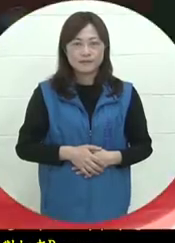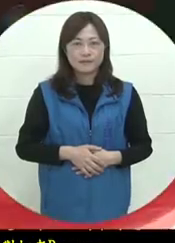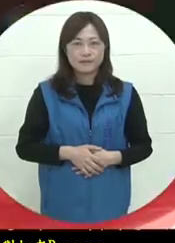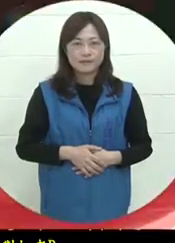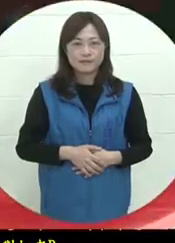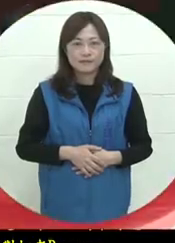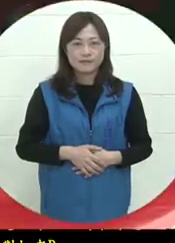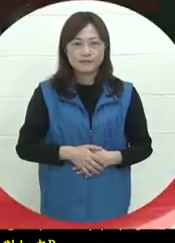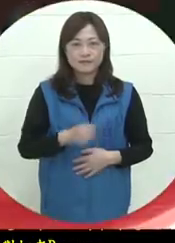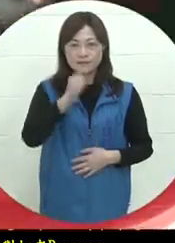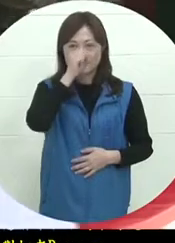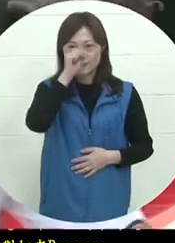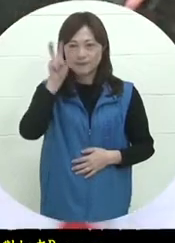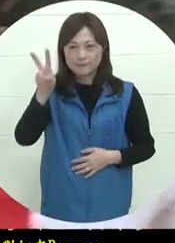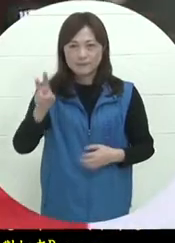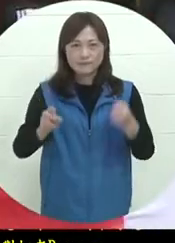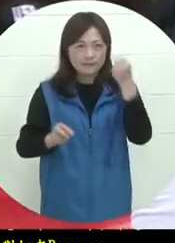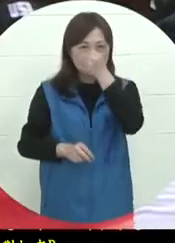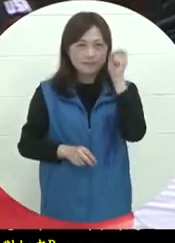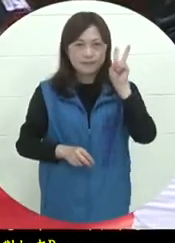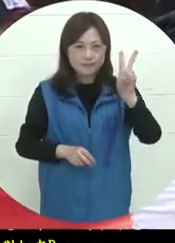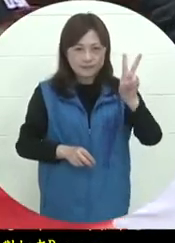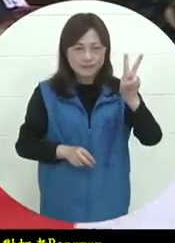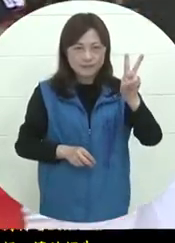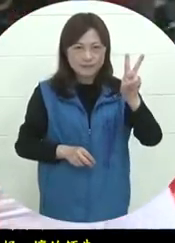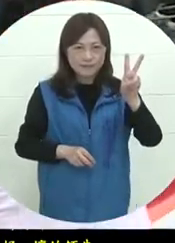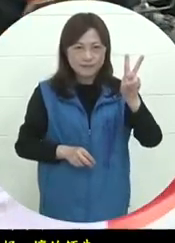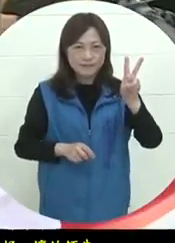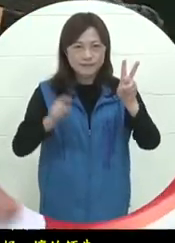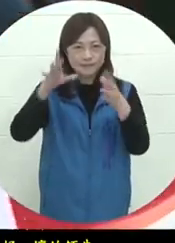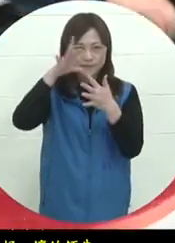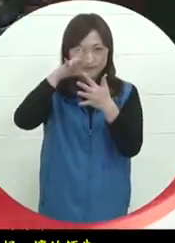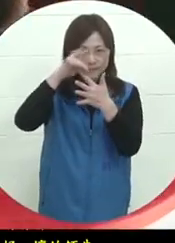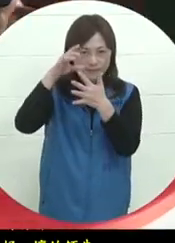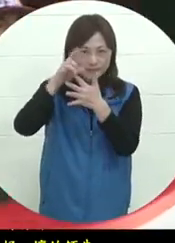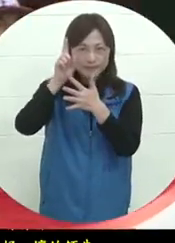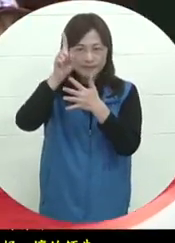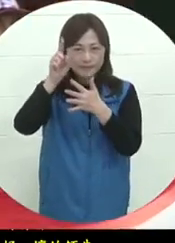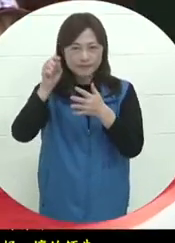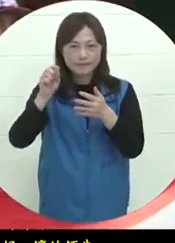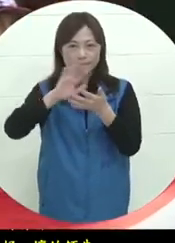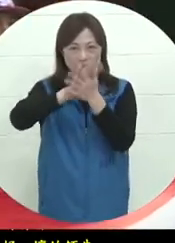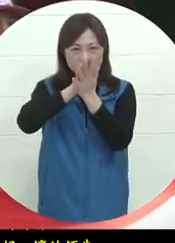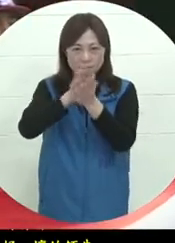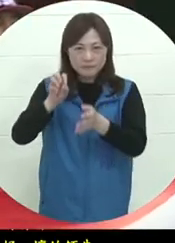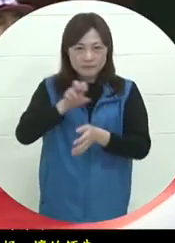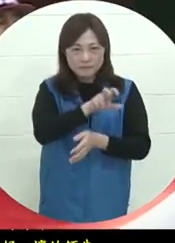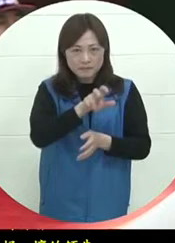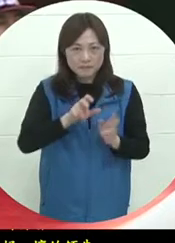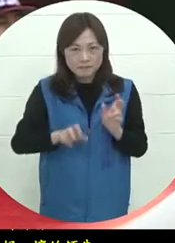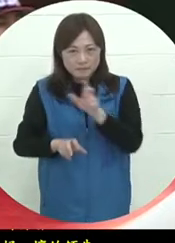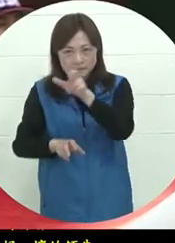. Good quantity, good quantity, good quantity. After measuring it, he chose a change ball that came in the middle. Baseman destroyed it first